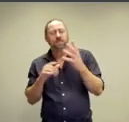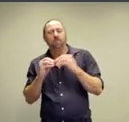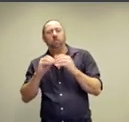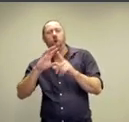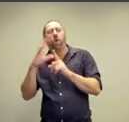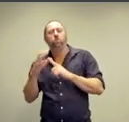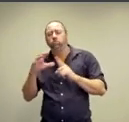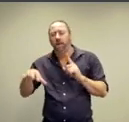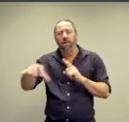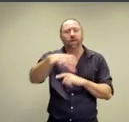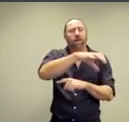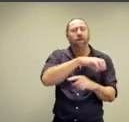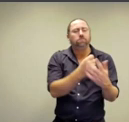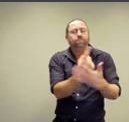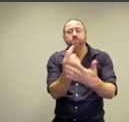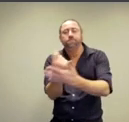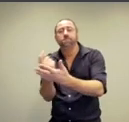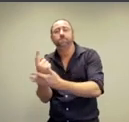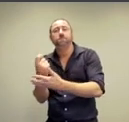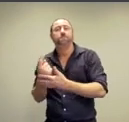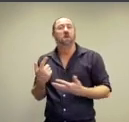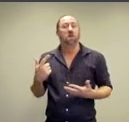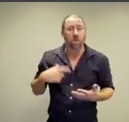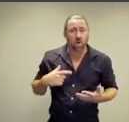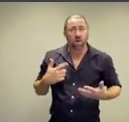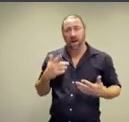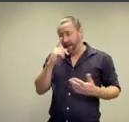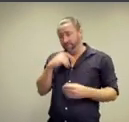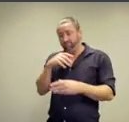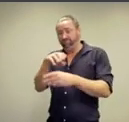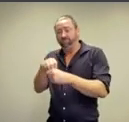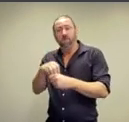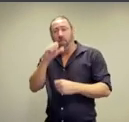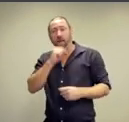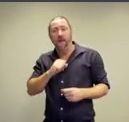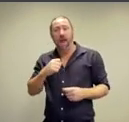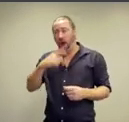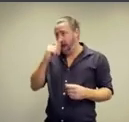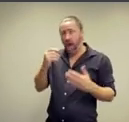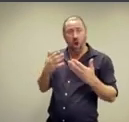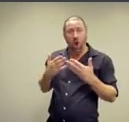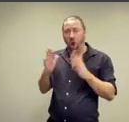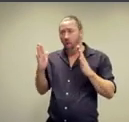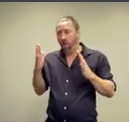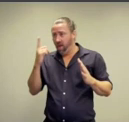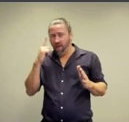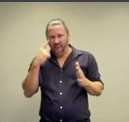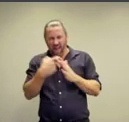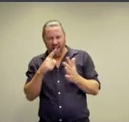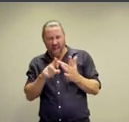clubs also I guess, became a a place both practical and symbolic